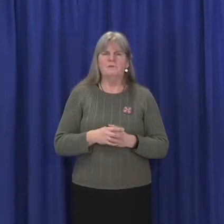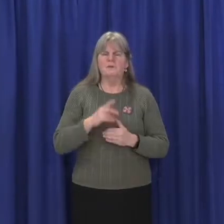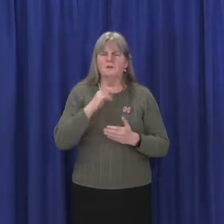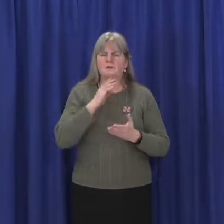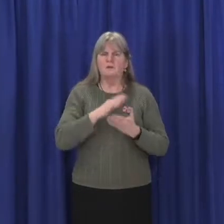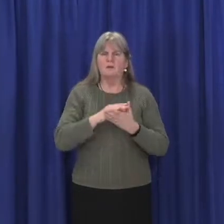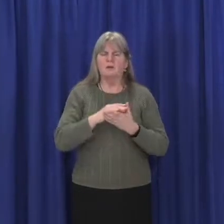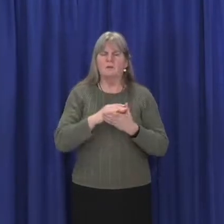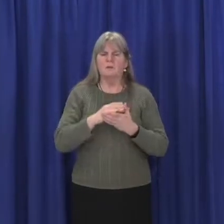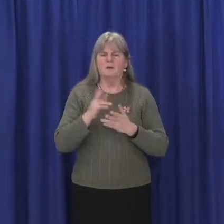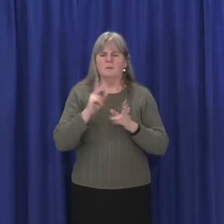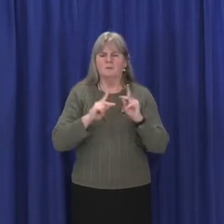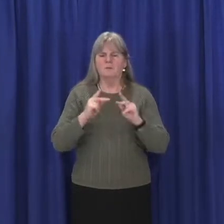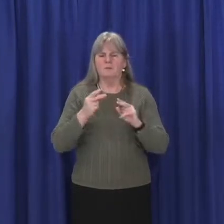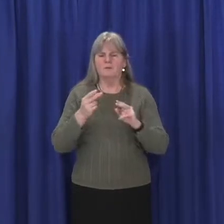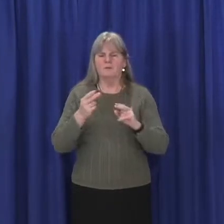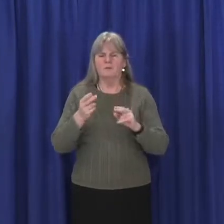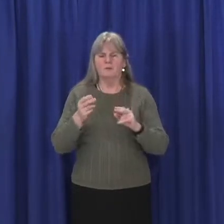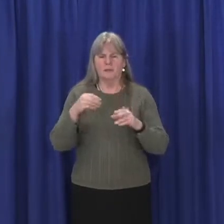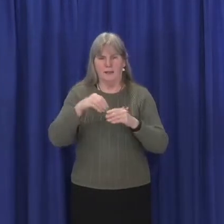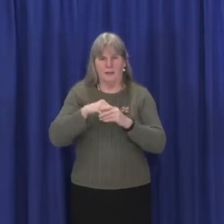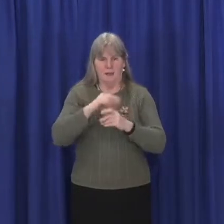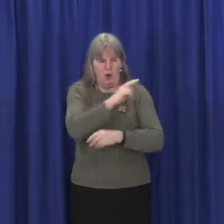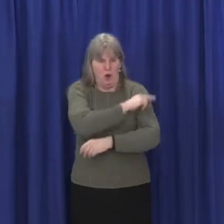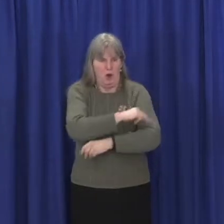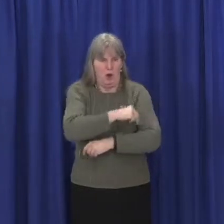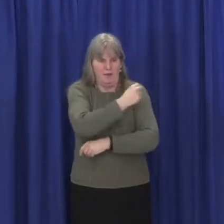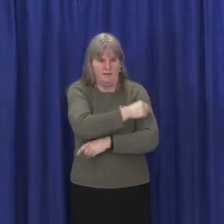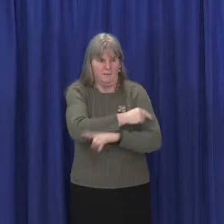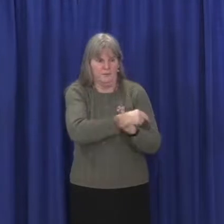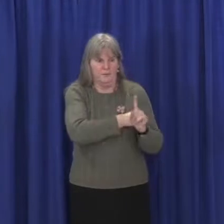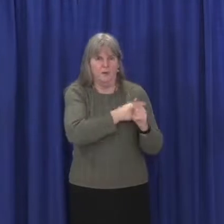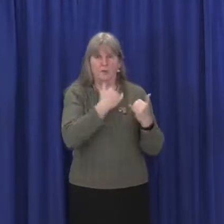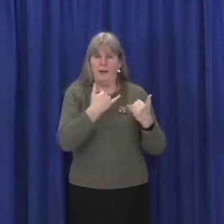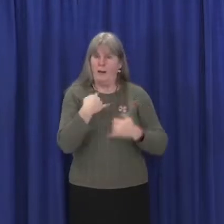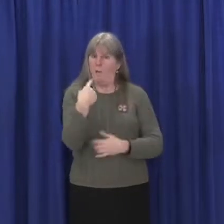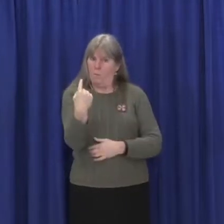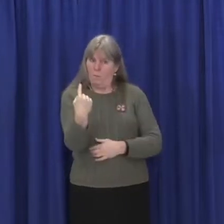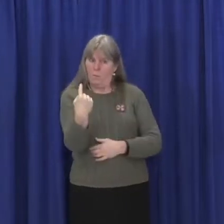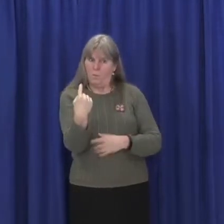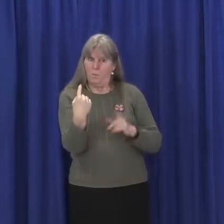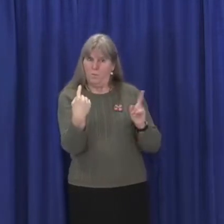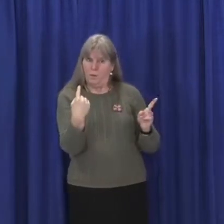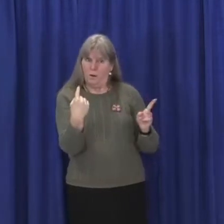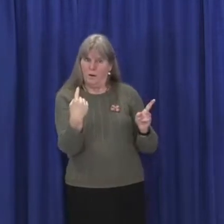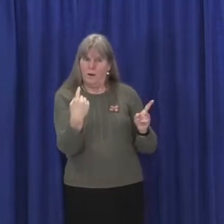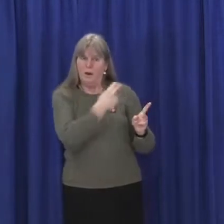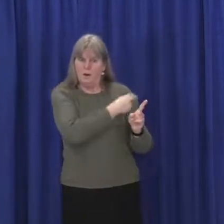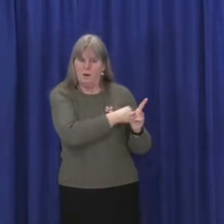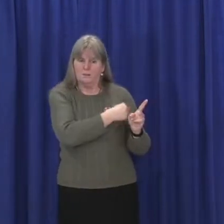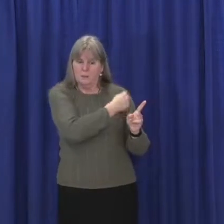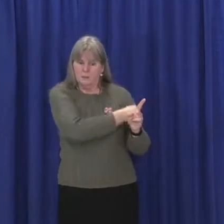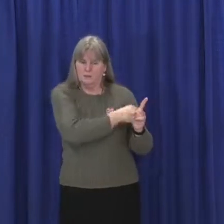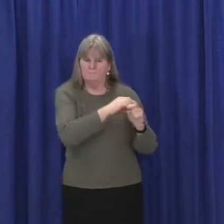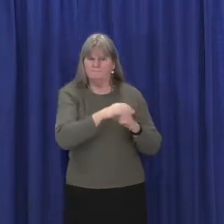I know Dr. Elliott, you mentioned this's one person hospitalized with COVID-19 in the territory right now,. Do those hospitalization